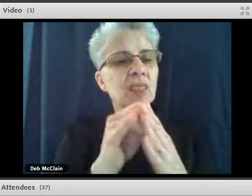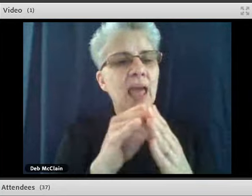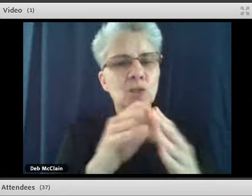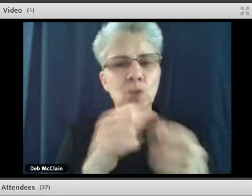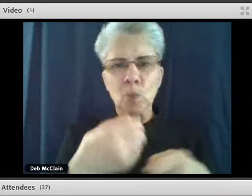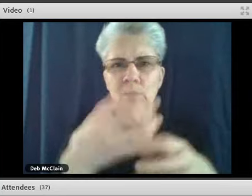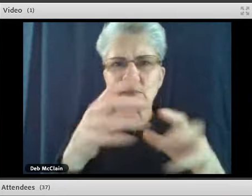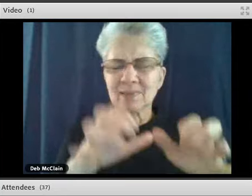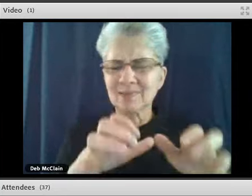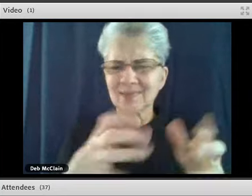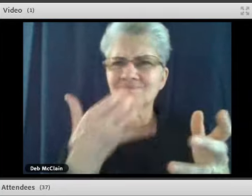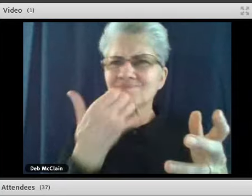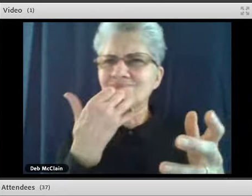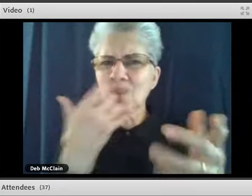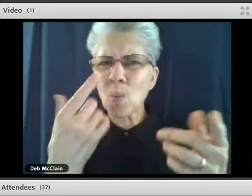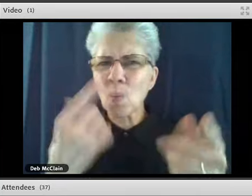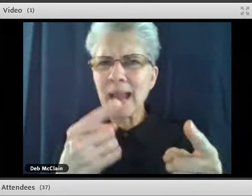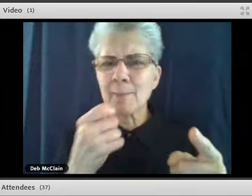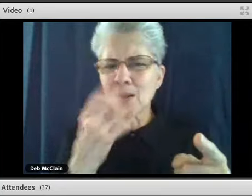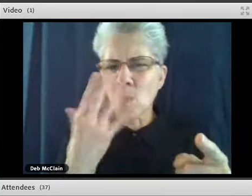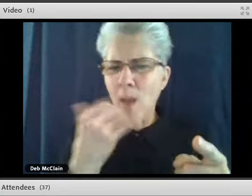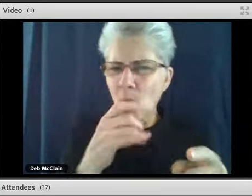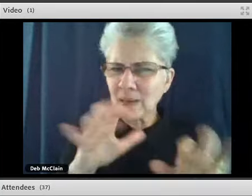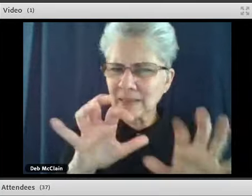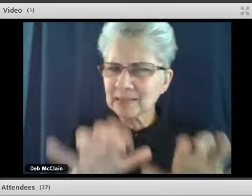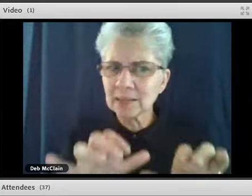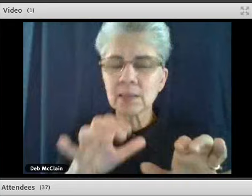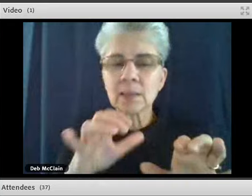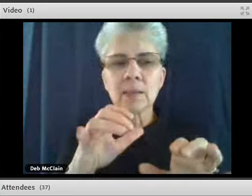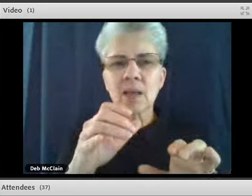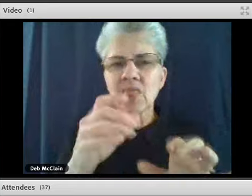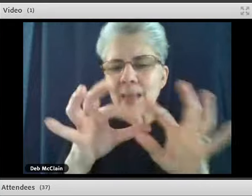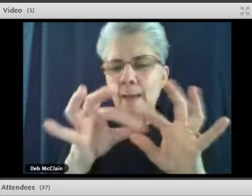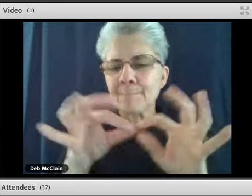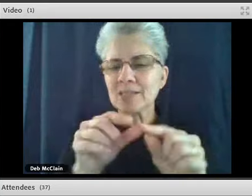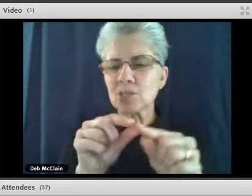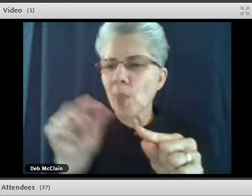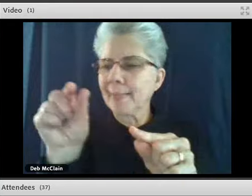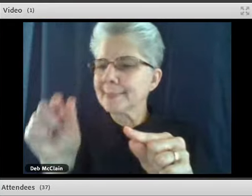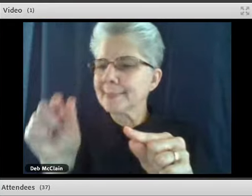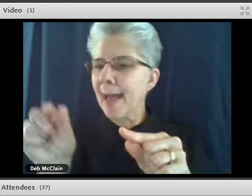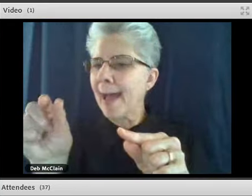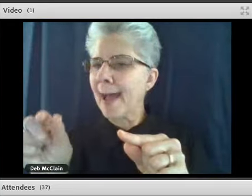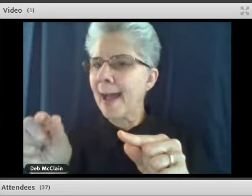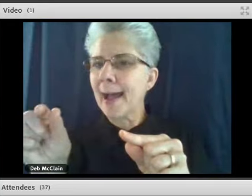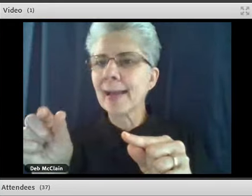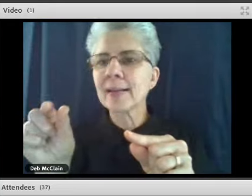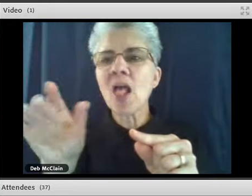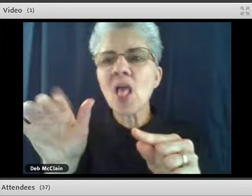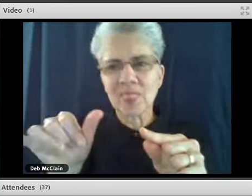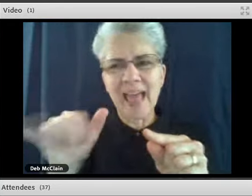that you put something in, and you're like, "What? What's going on? I want to take? And there's this tiny message off to the side.